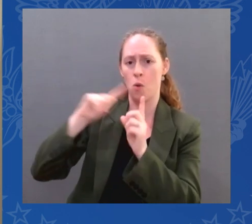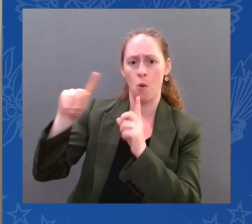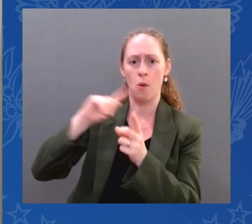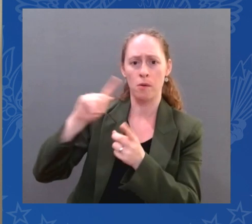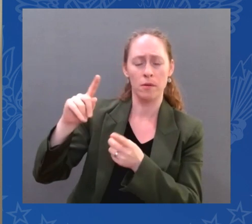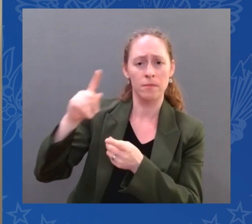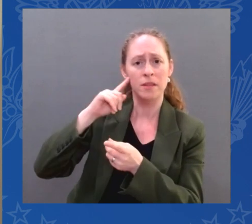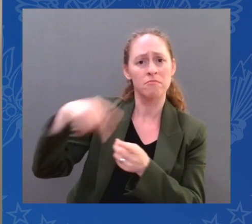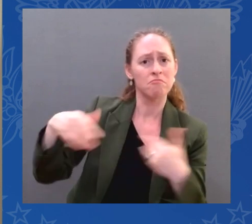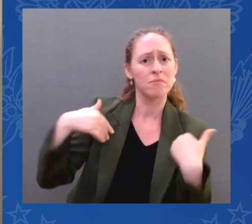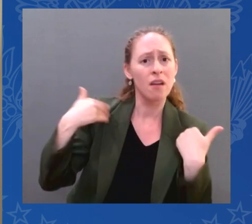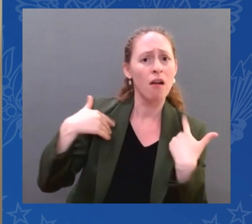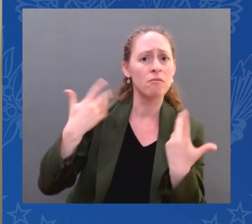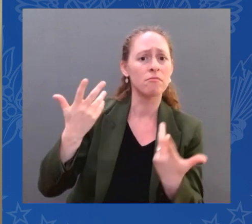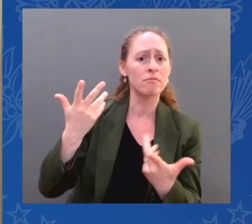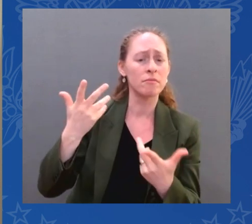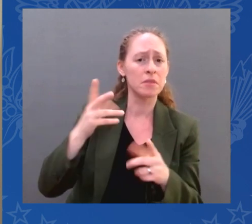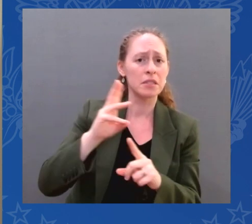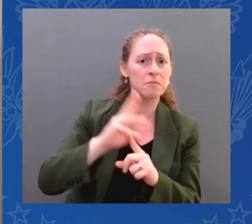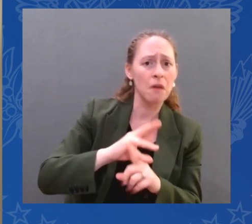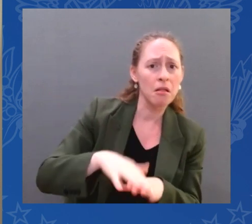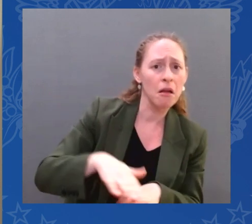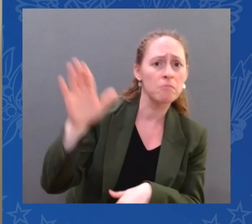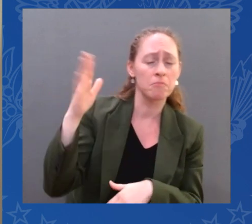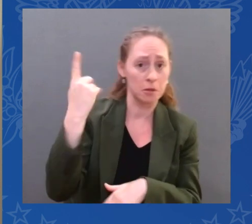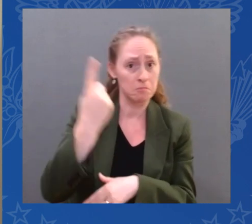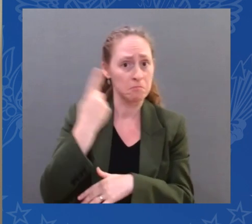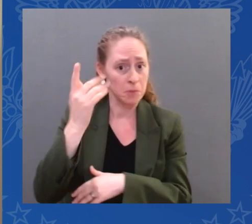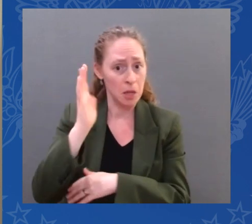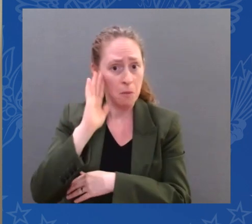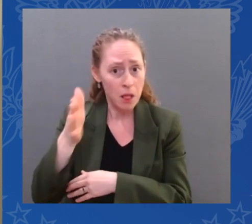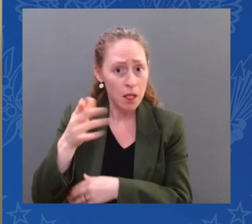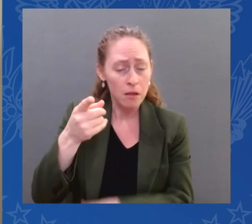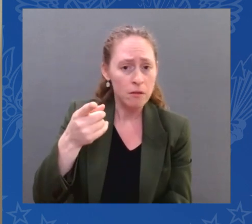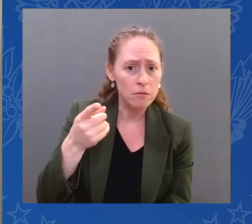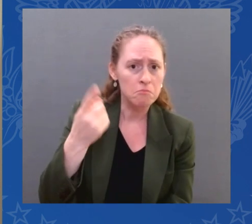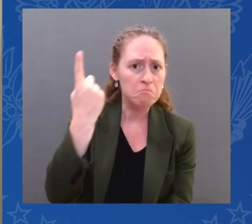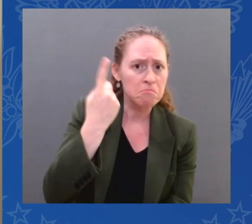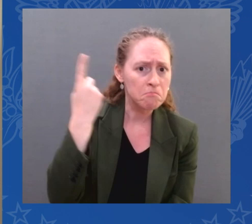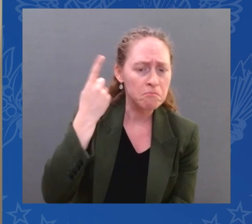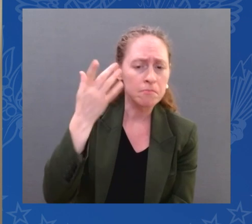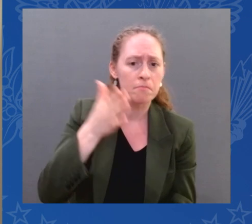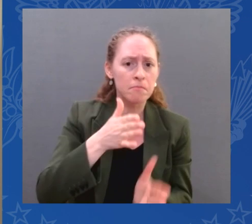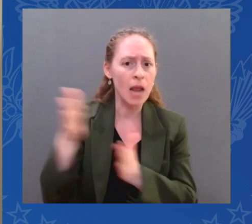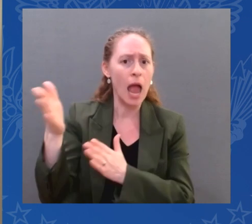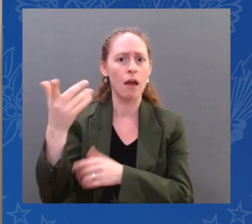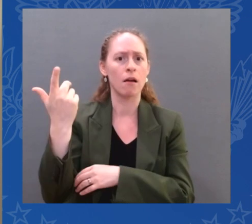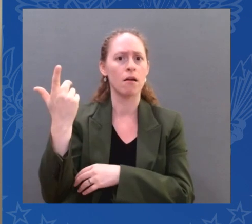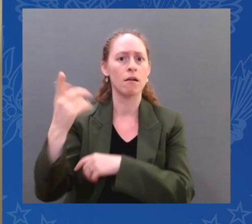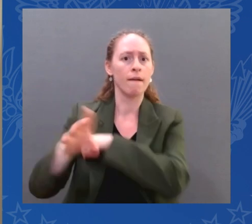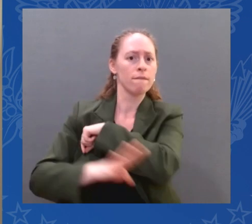And how many of the nation's kids will you be able to get vaccinated before you need more money from Congress?